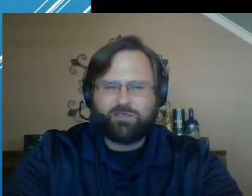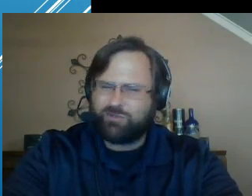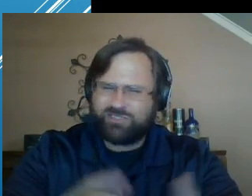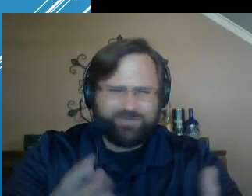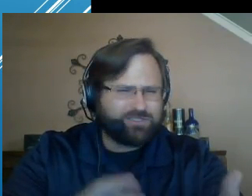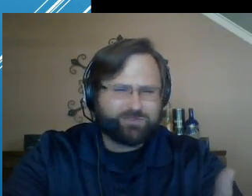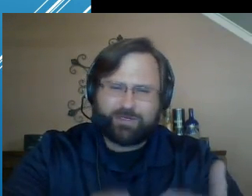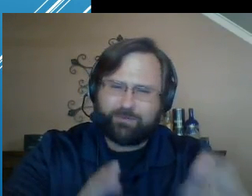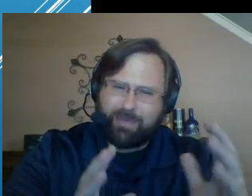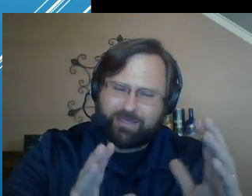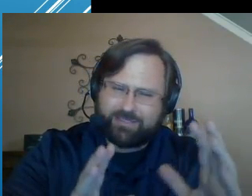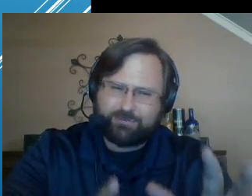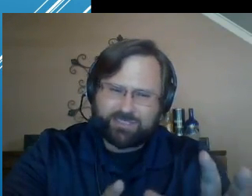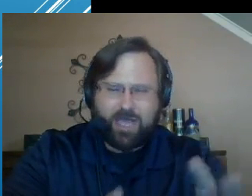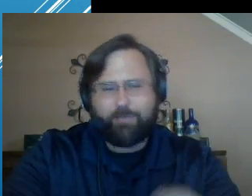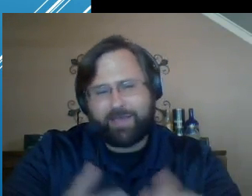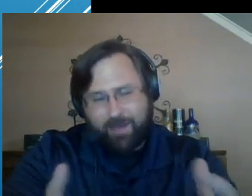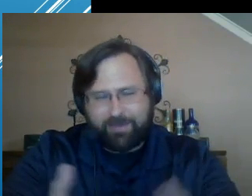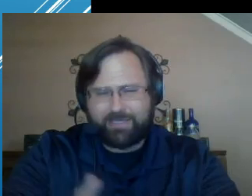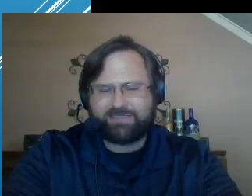so the difference between making the subject a topic and not making the